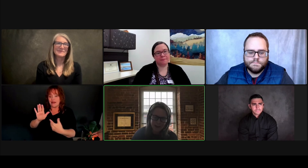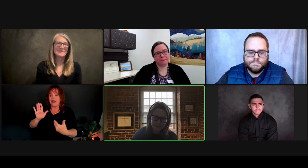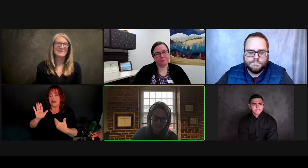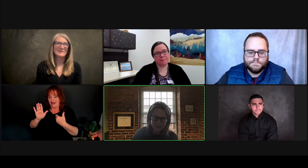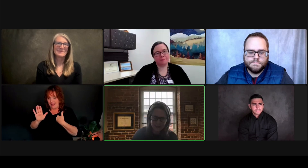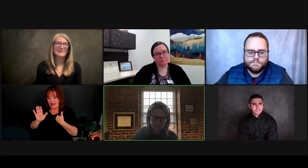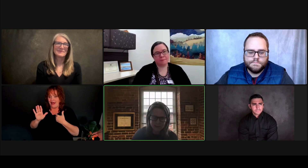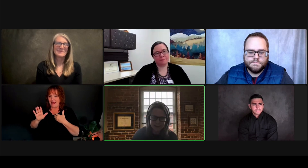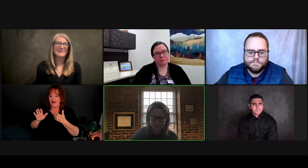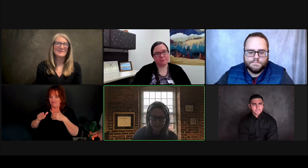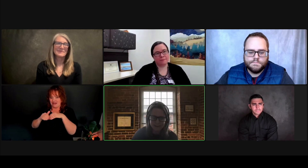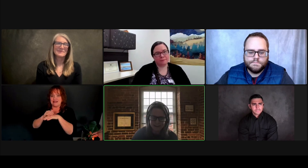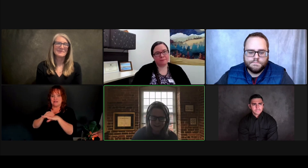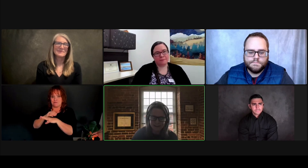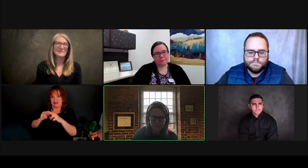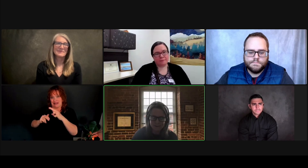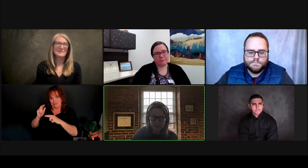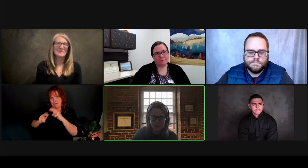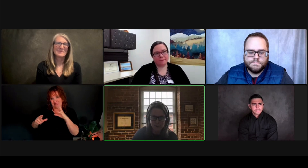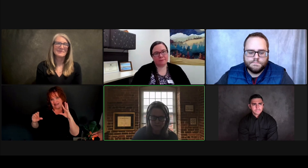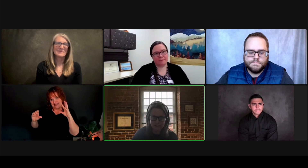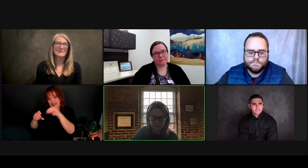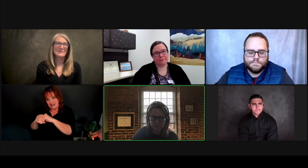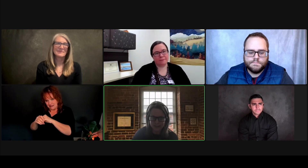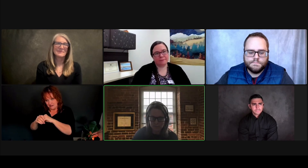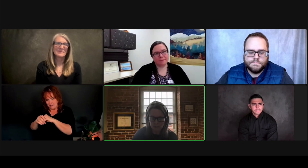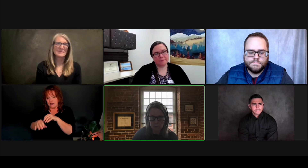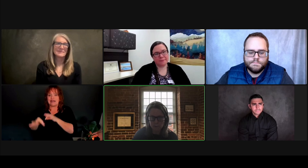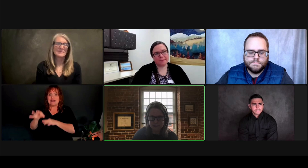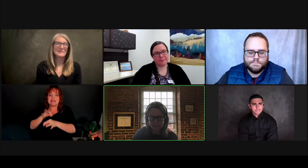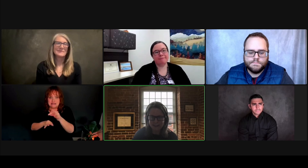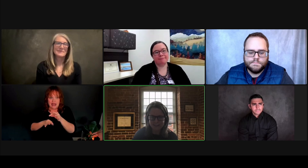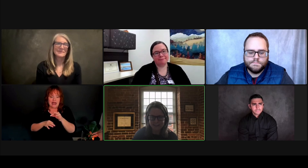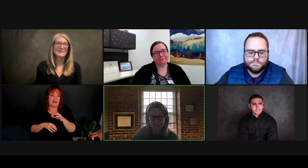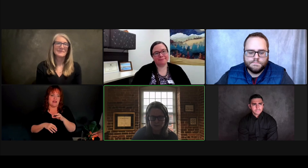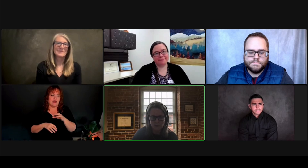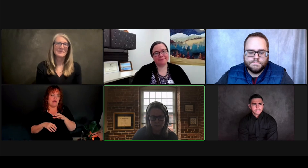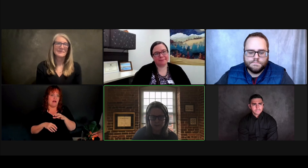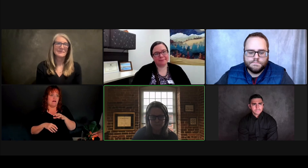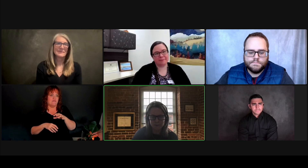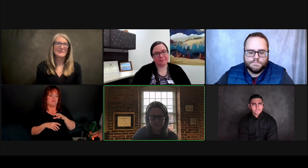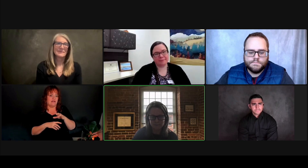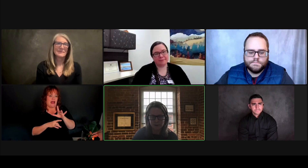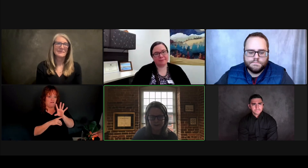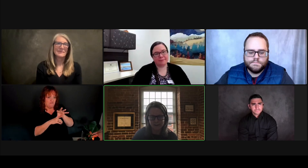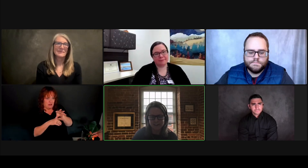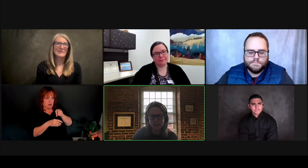rather than it being filmed at the moment, I think, is what we should be working on,